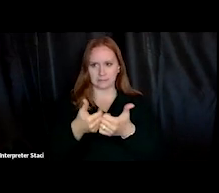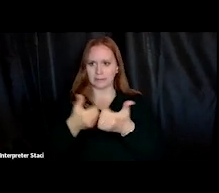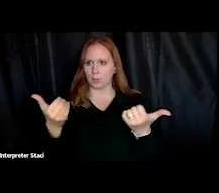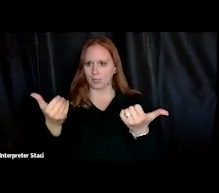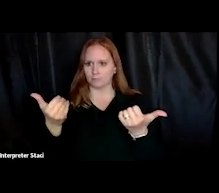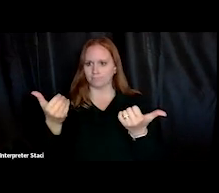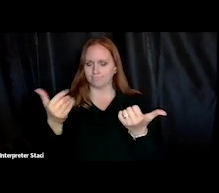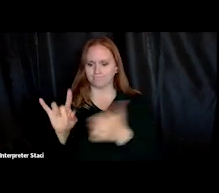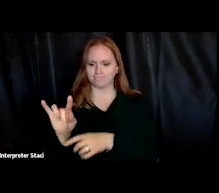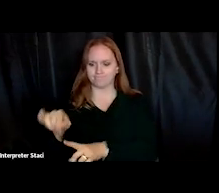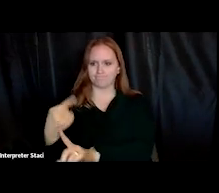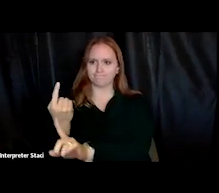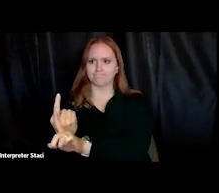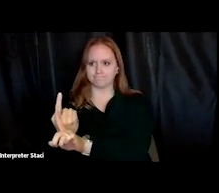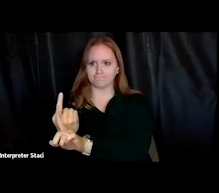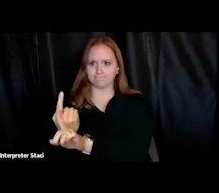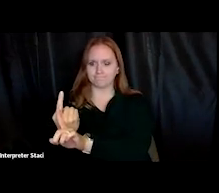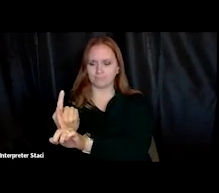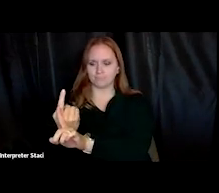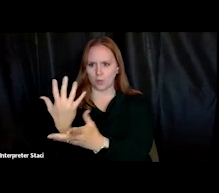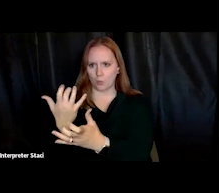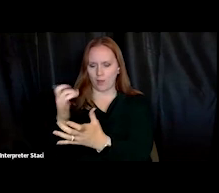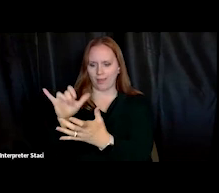We really wanted it to be the primary focus of that person's role